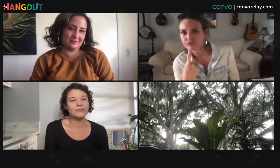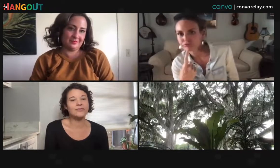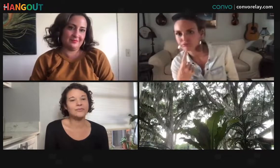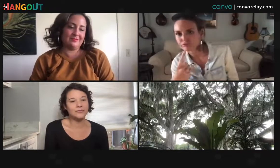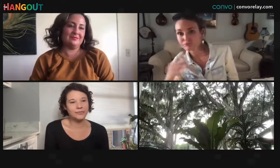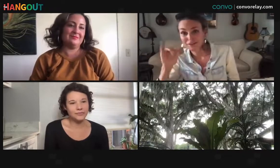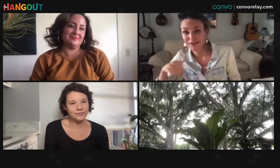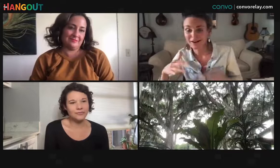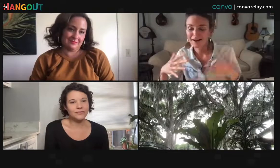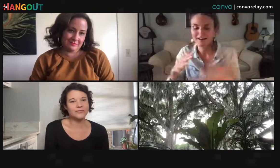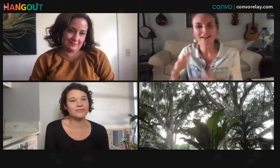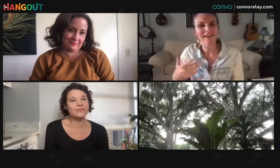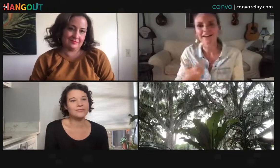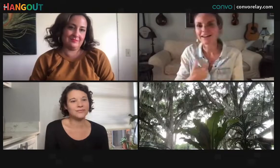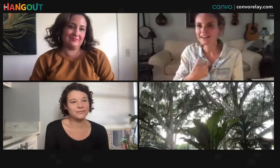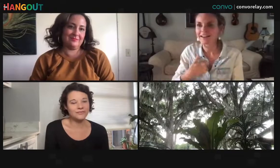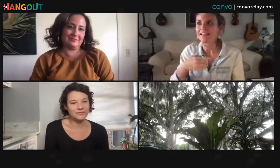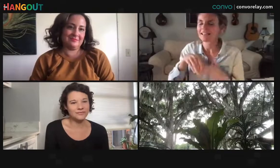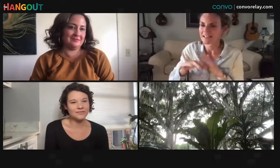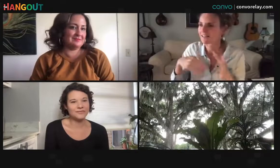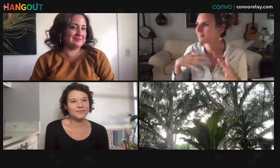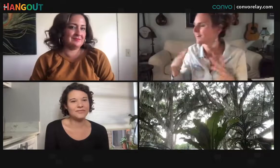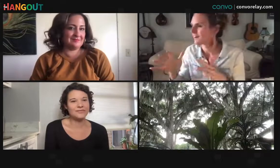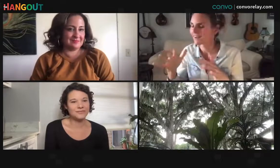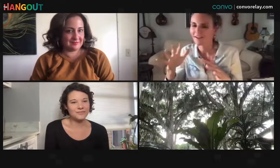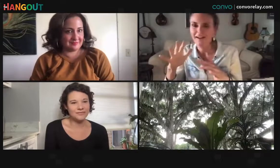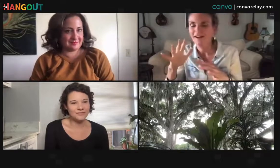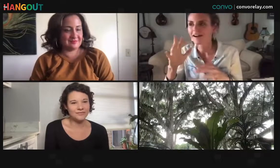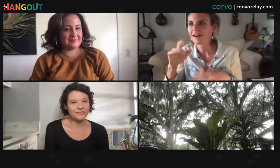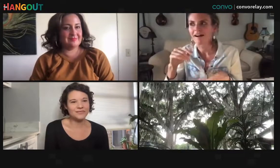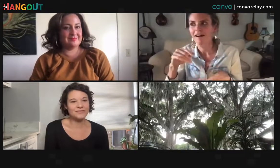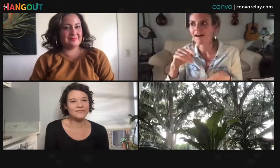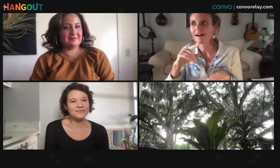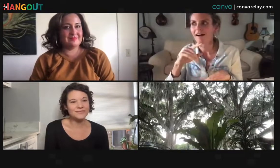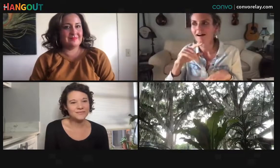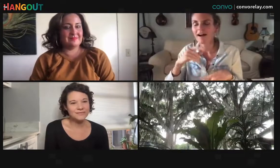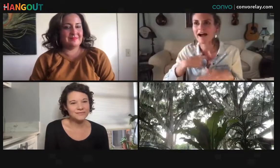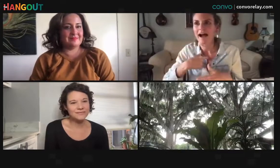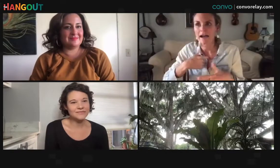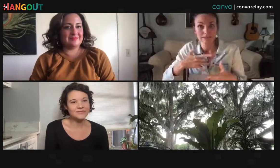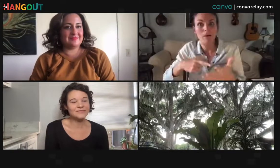you know maybe work and life is frustrating and it gets frustrating